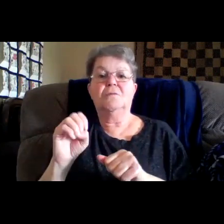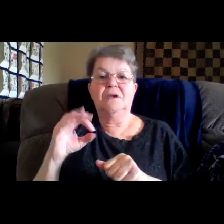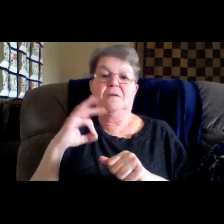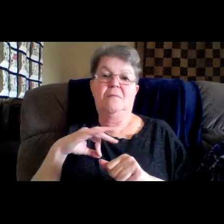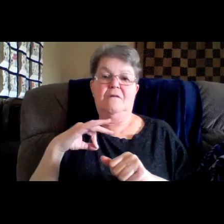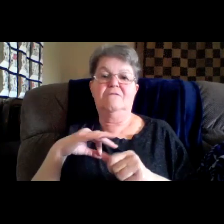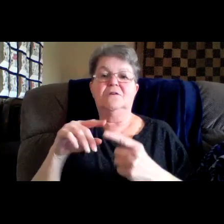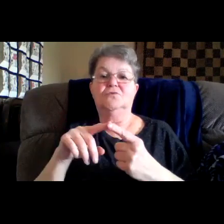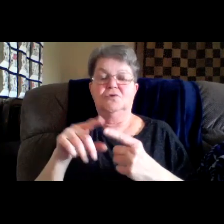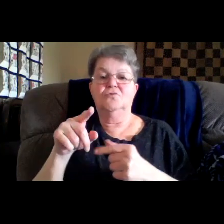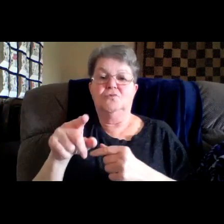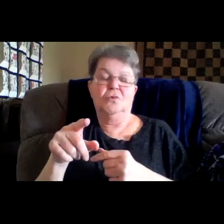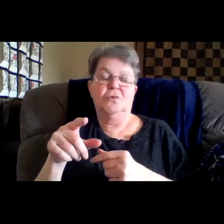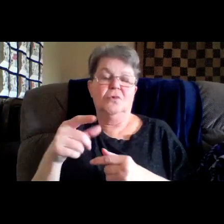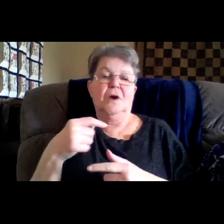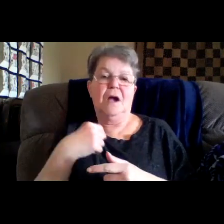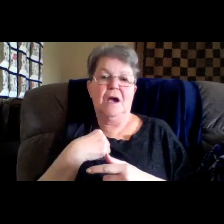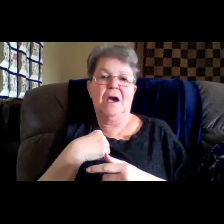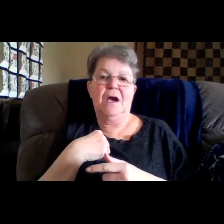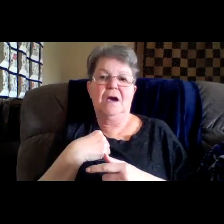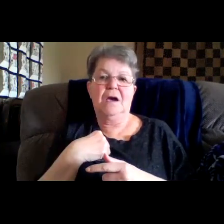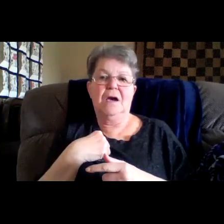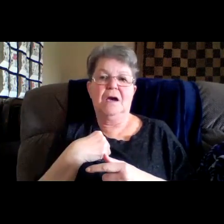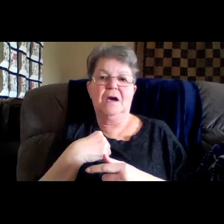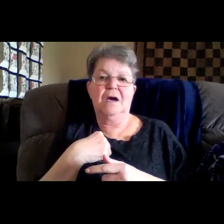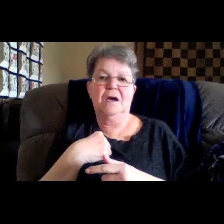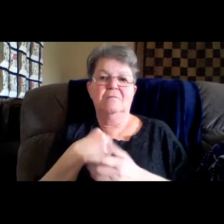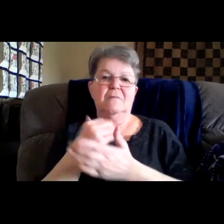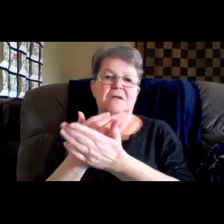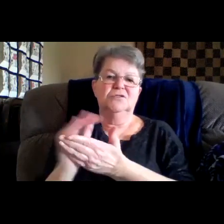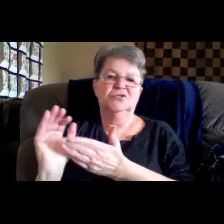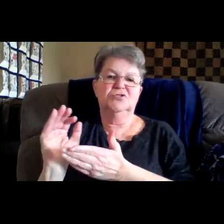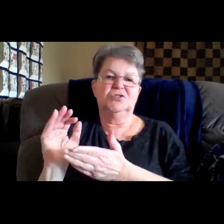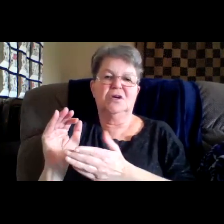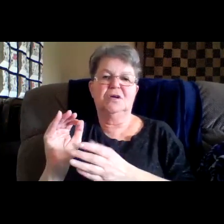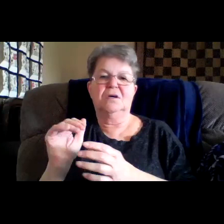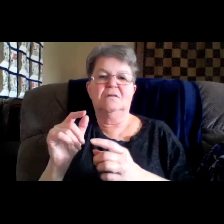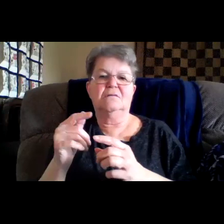Because I've been shown by many people is from RSA to even colleges,